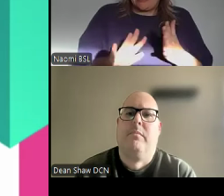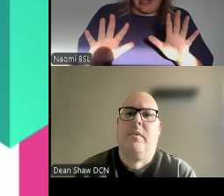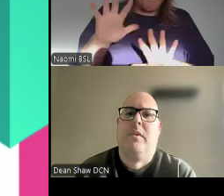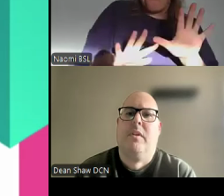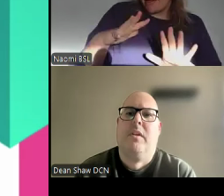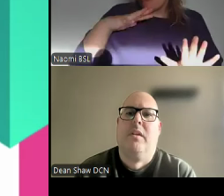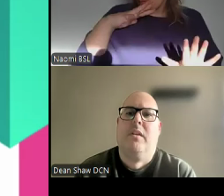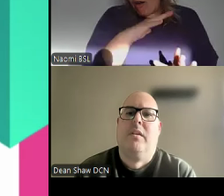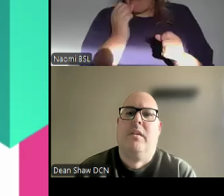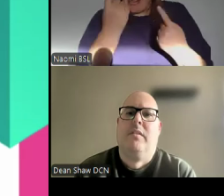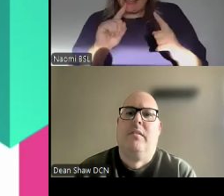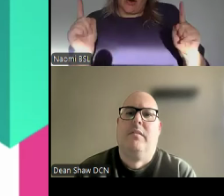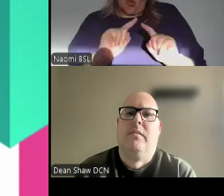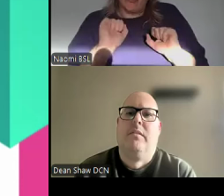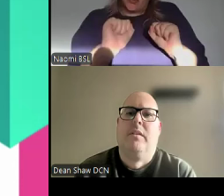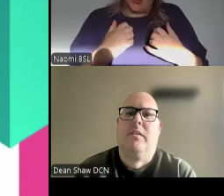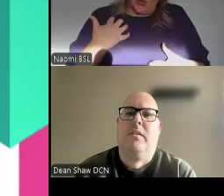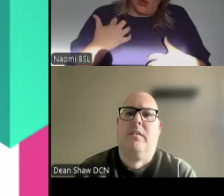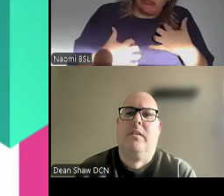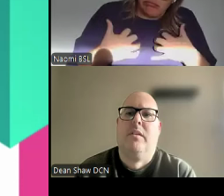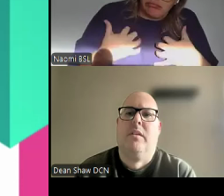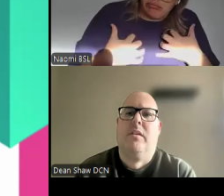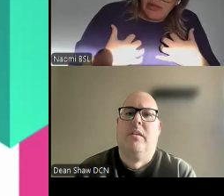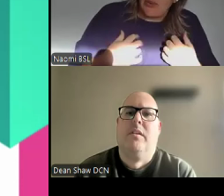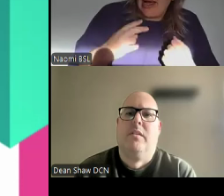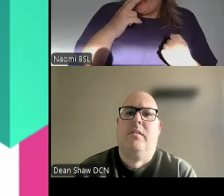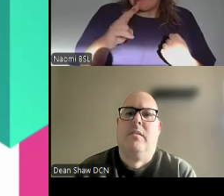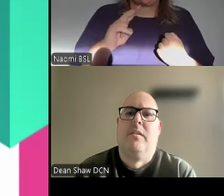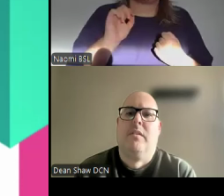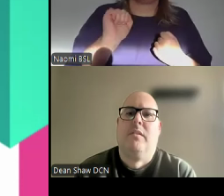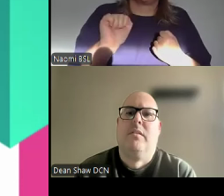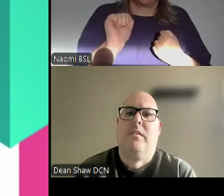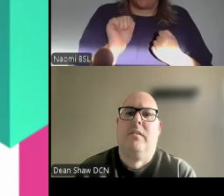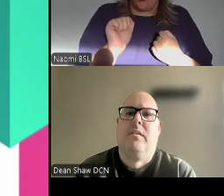to generate that-- is going to build that relationship and be relevant to that contact.